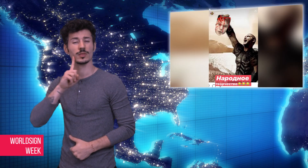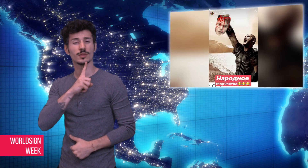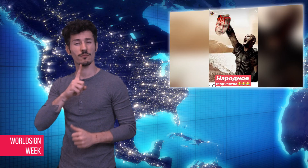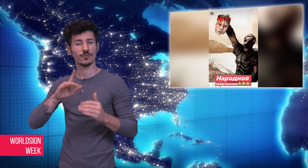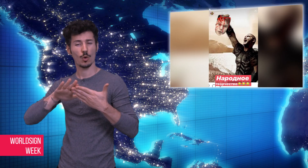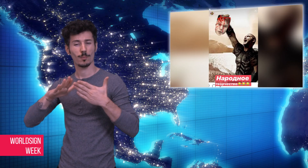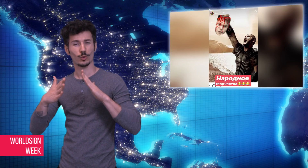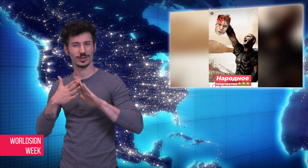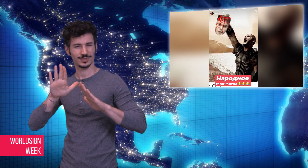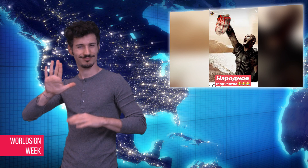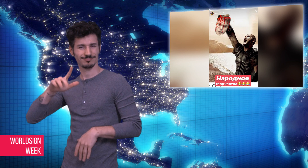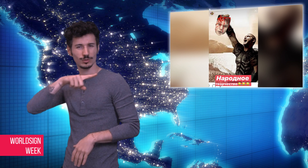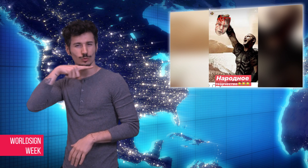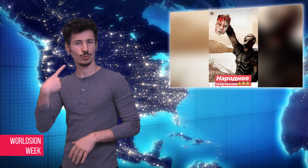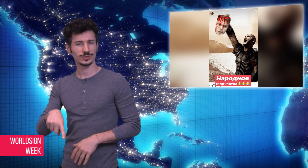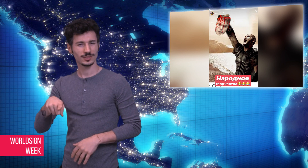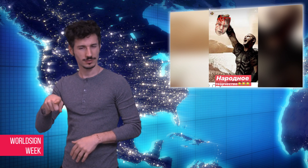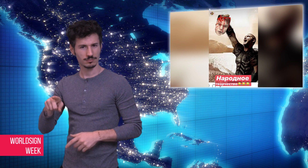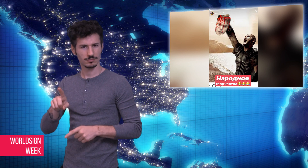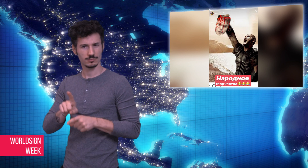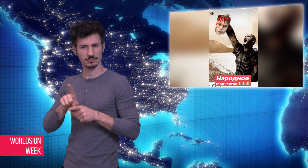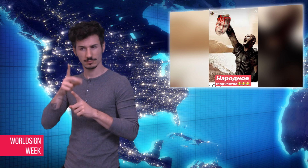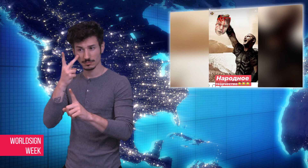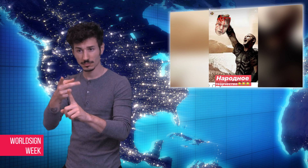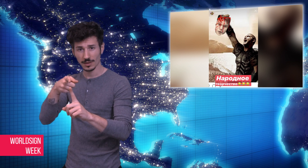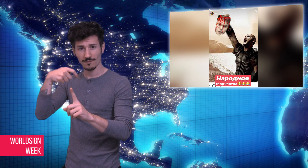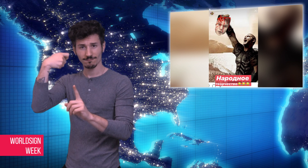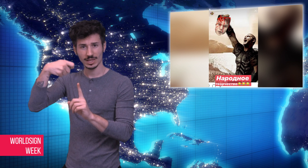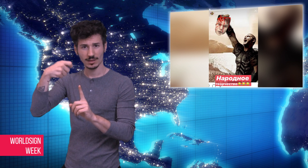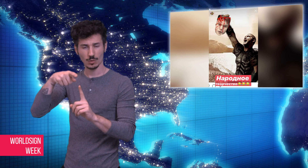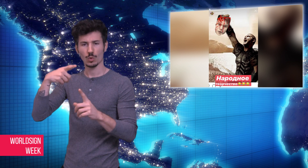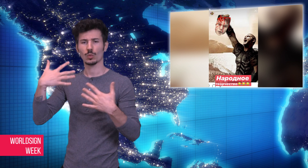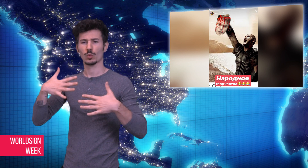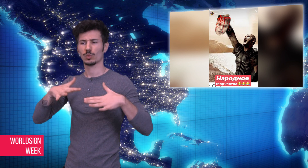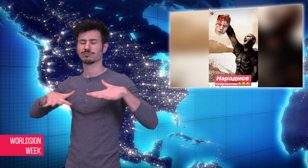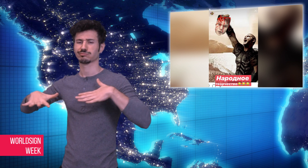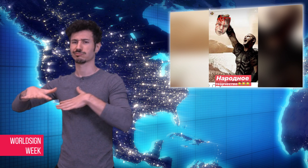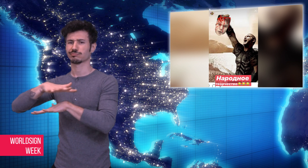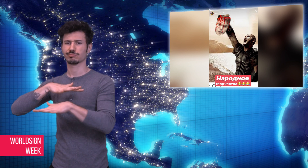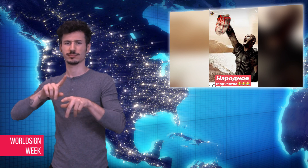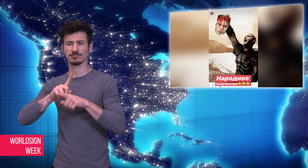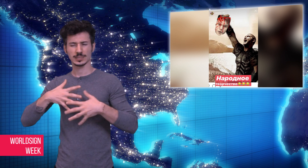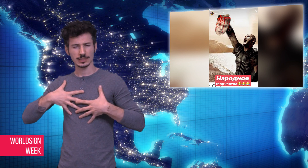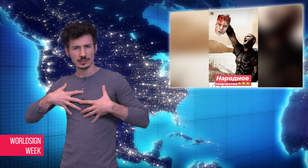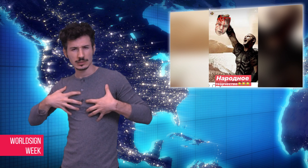The Russian Deaf community expressed outrage over the